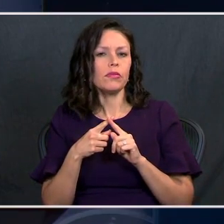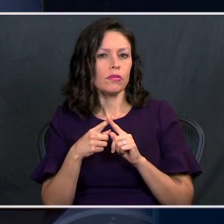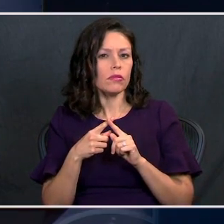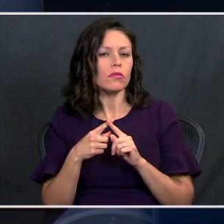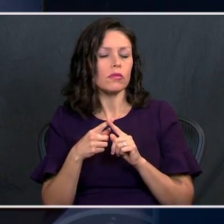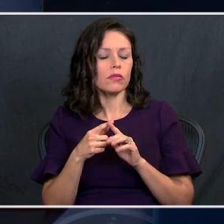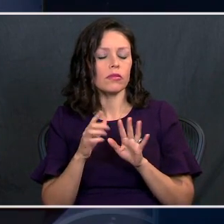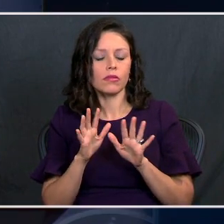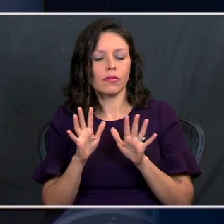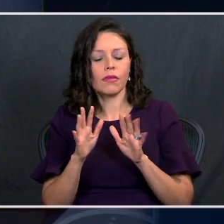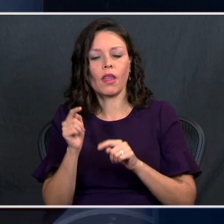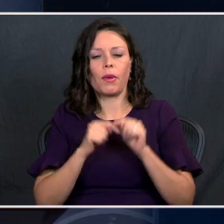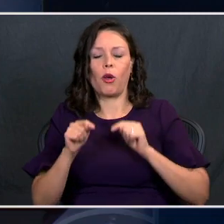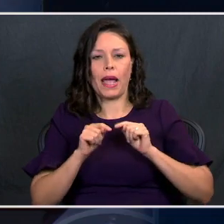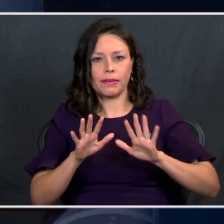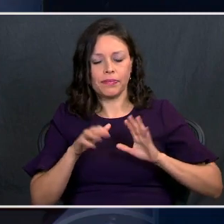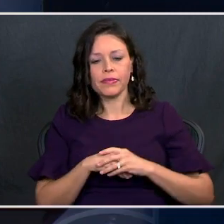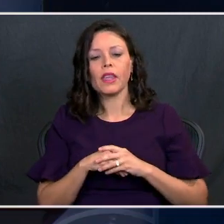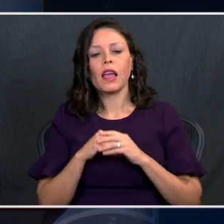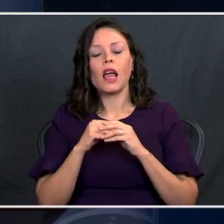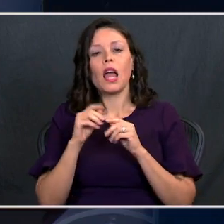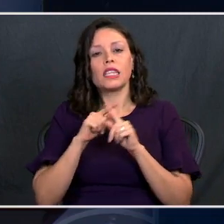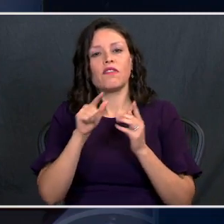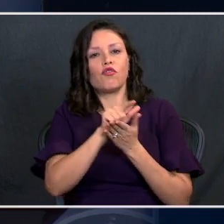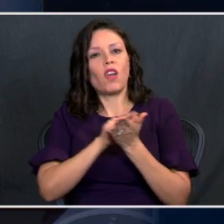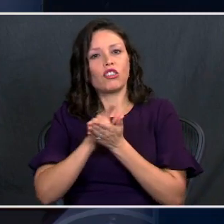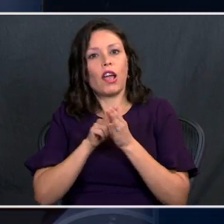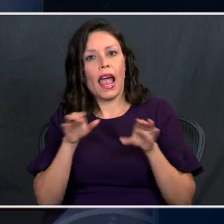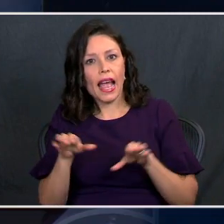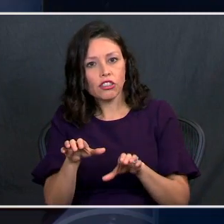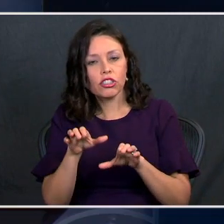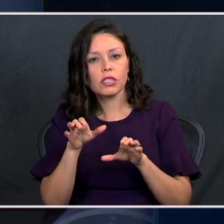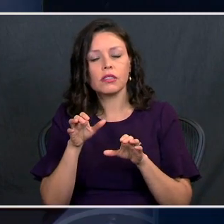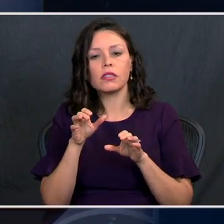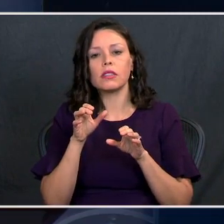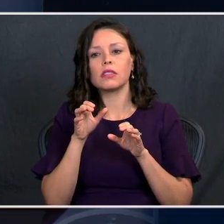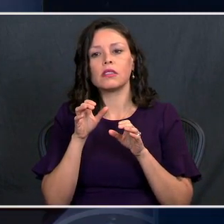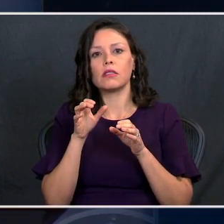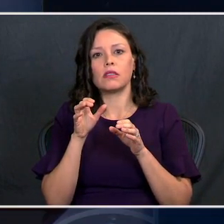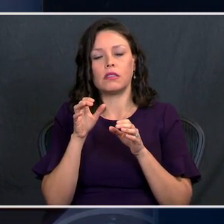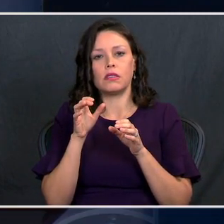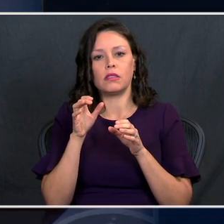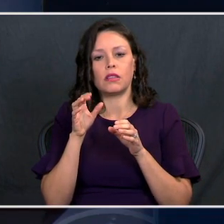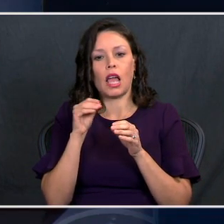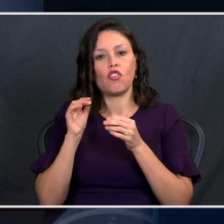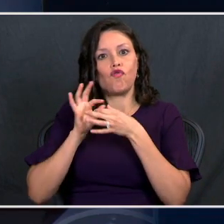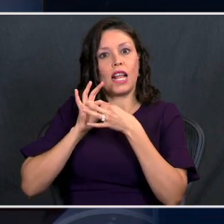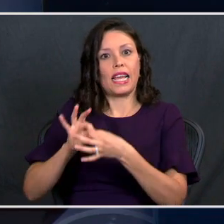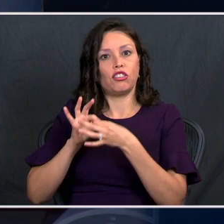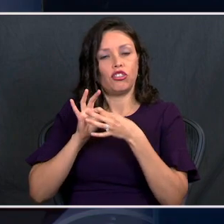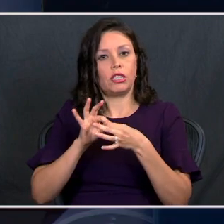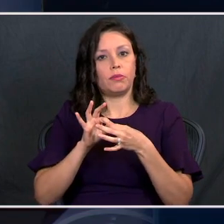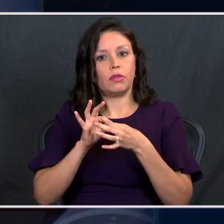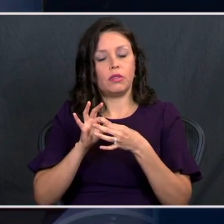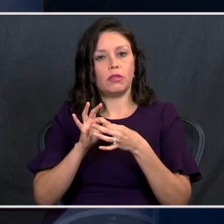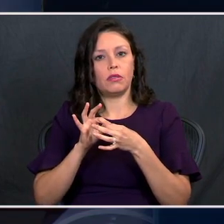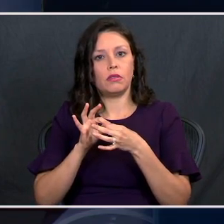sorry, let me start again here -- a range of regulatory actions and a range of relationships with companies